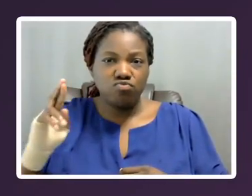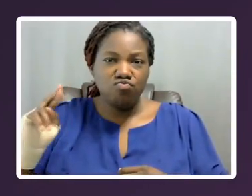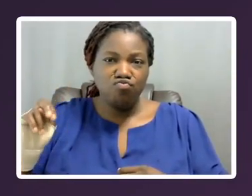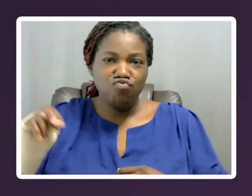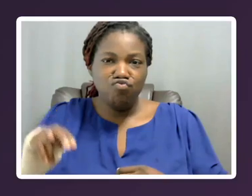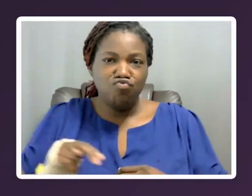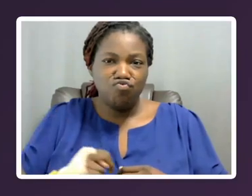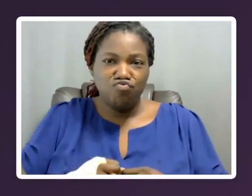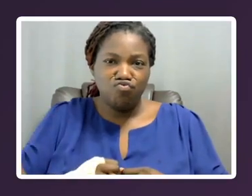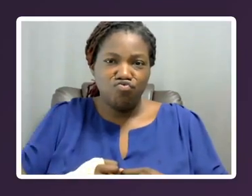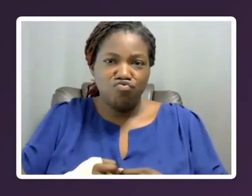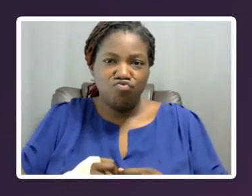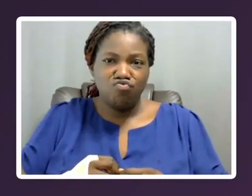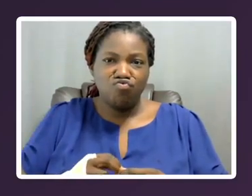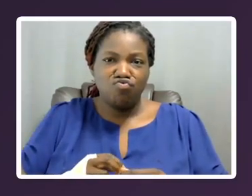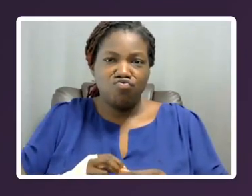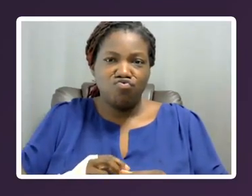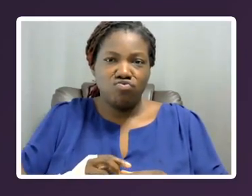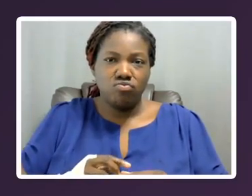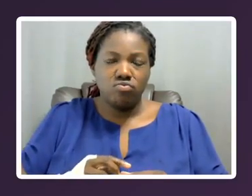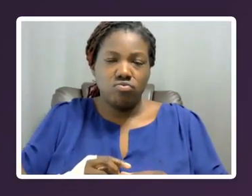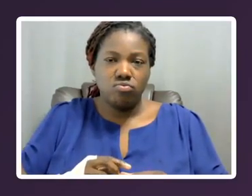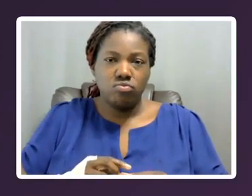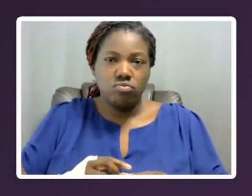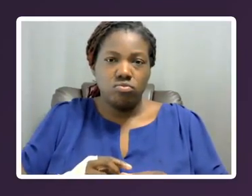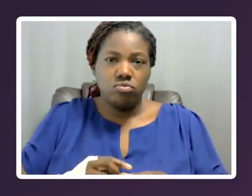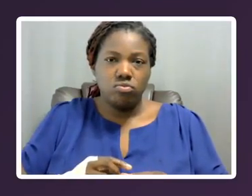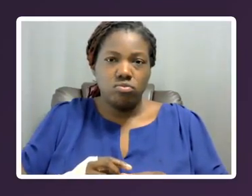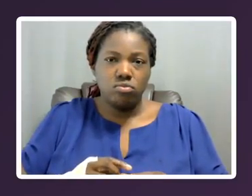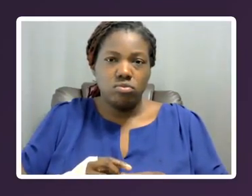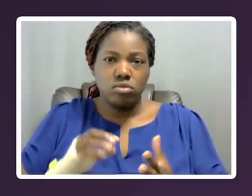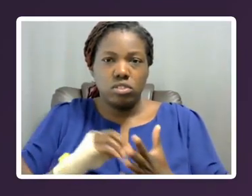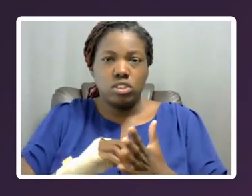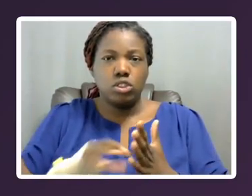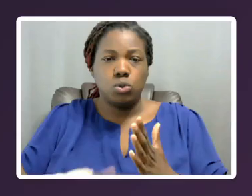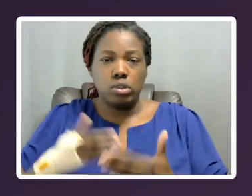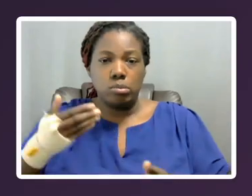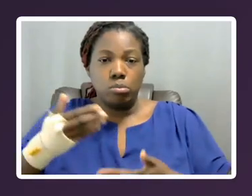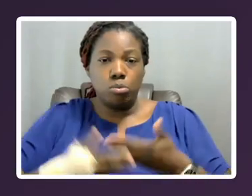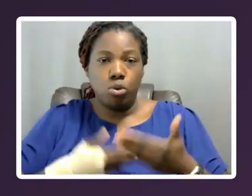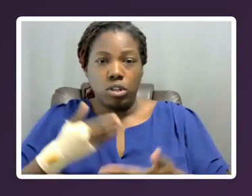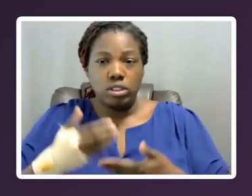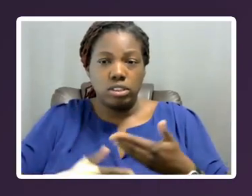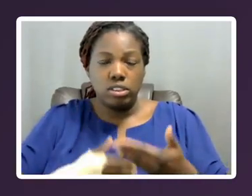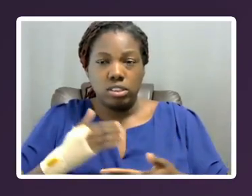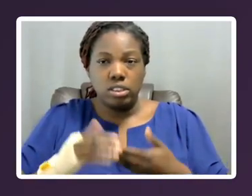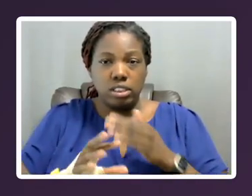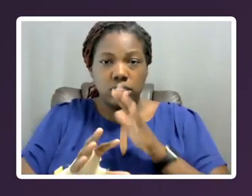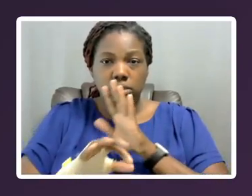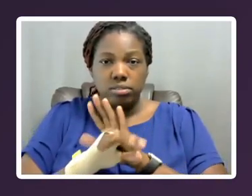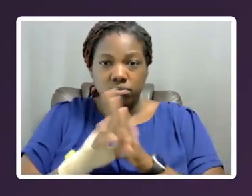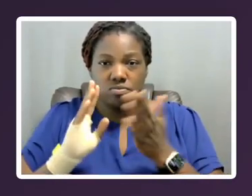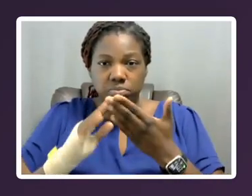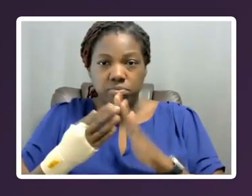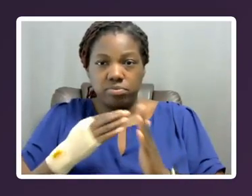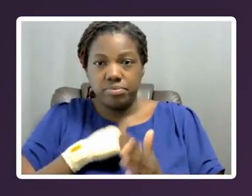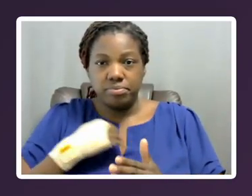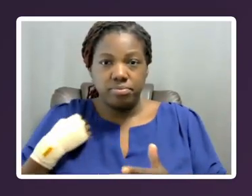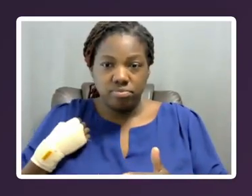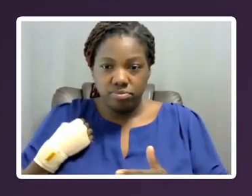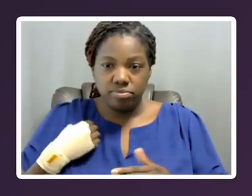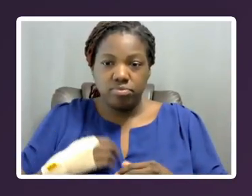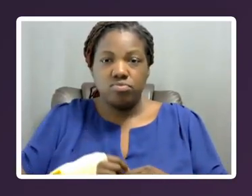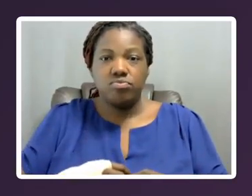that question, what were the students' process in choosing community members to interview?